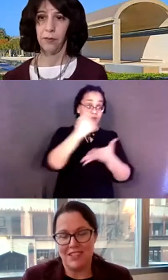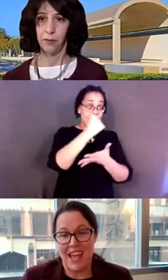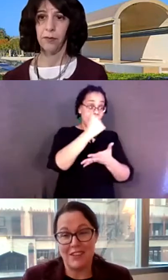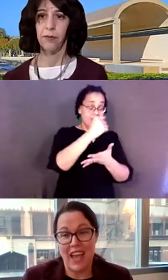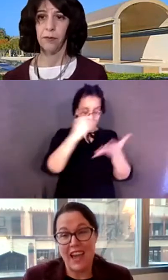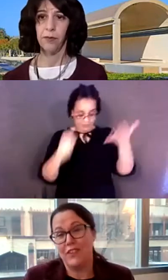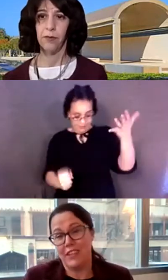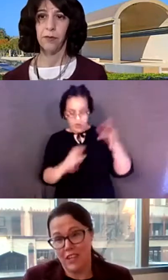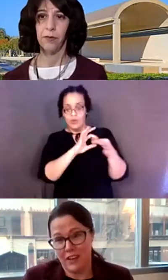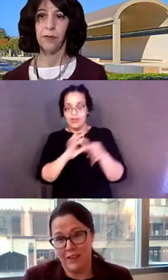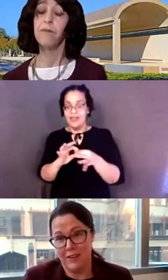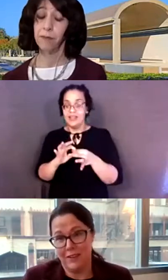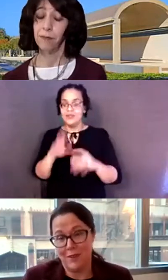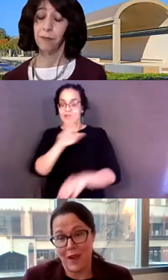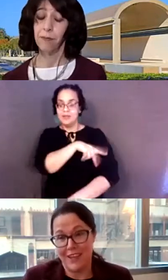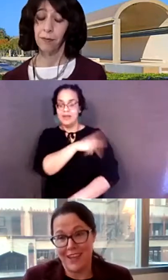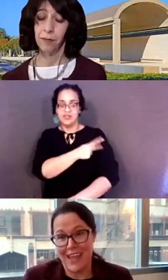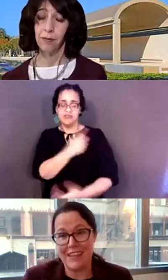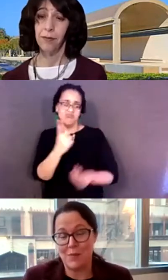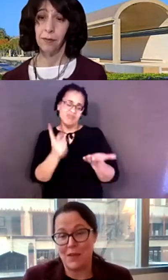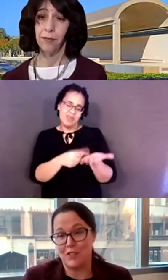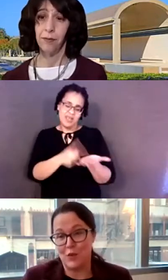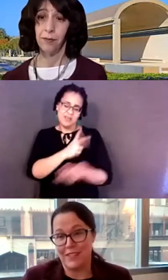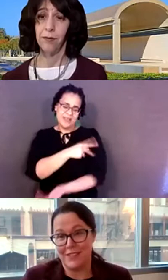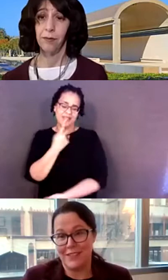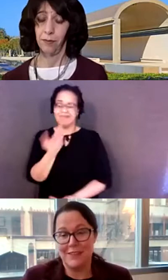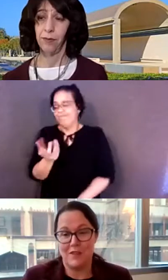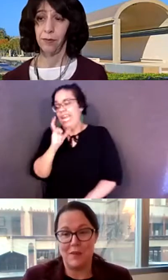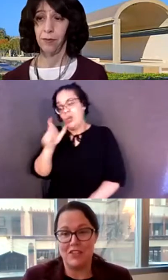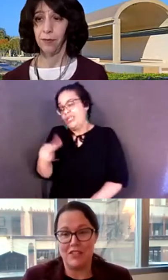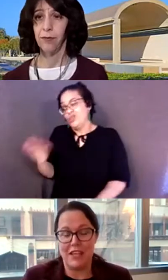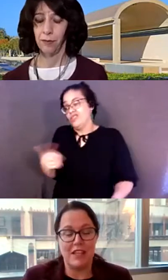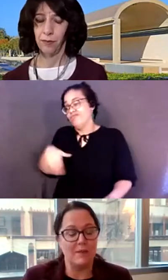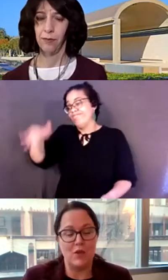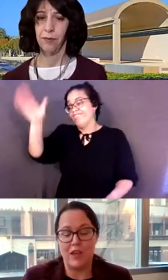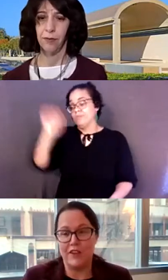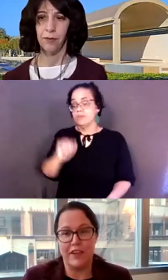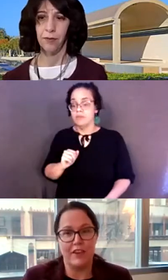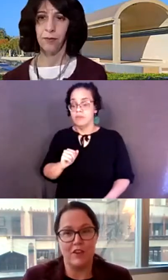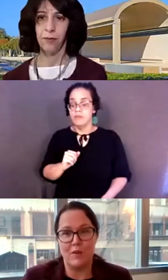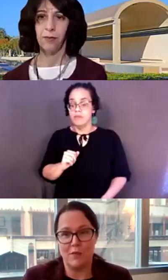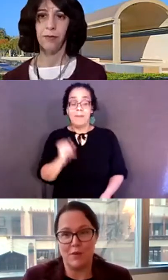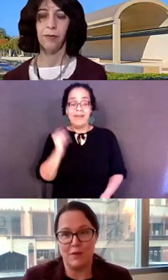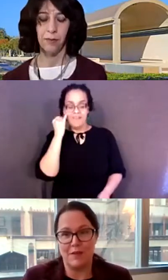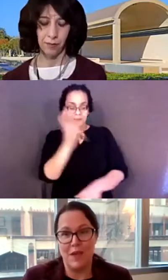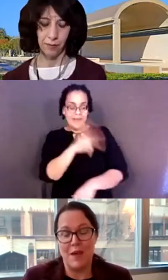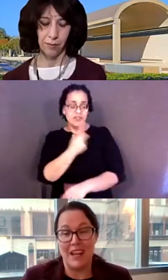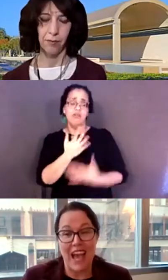actually I don't need you here. Right, and that's the patient's choice so the patient says I'm so glad you're here,